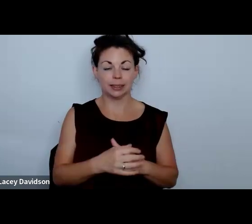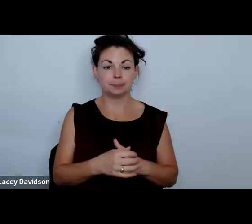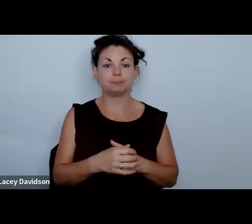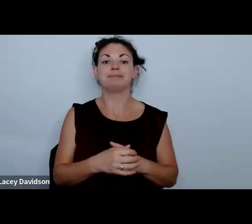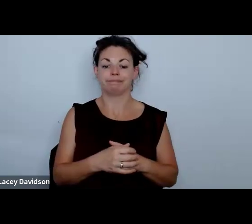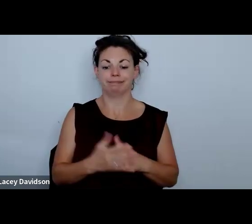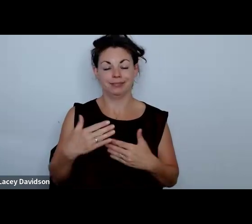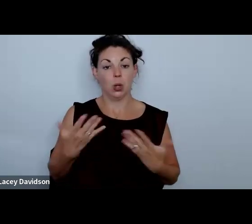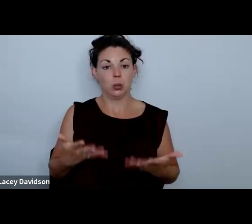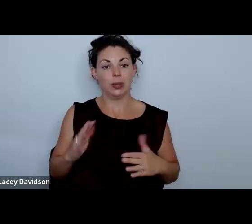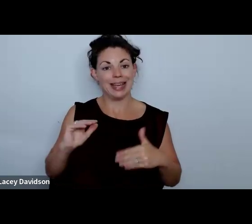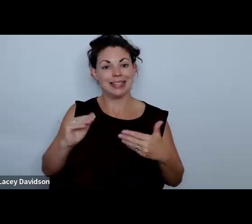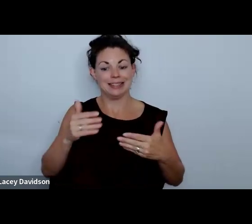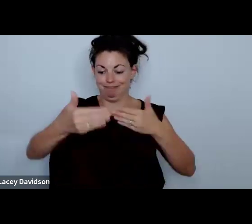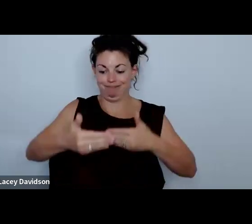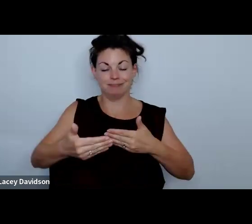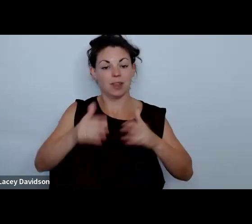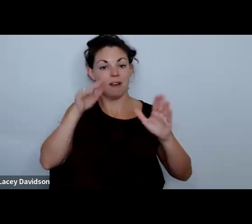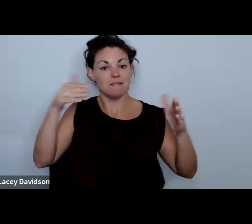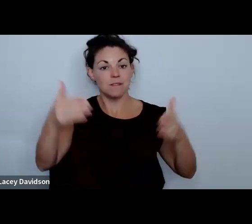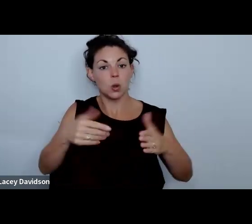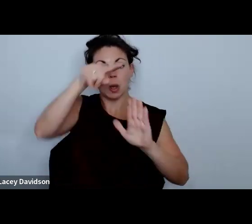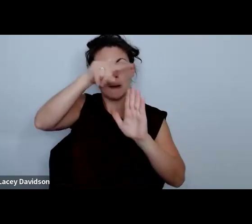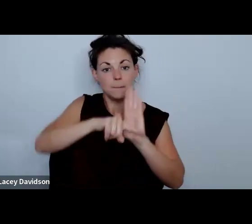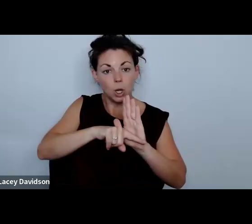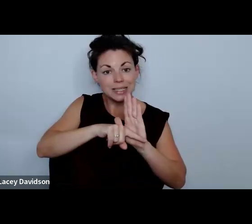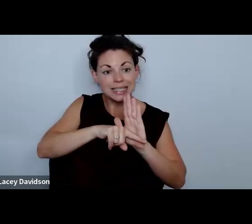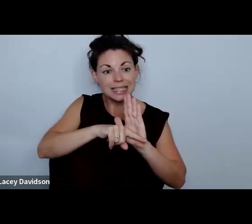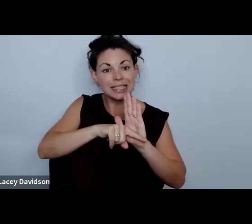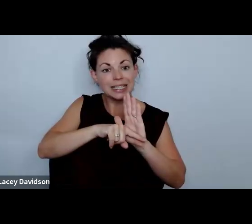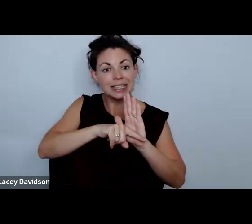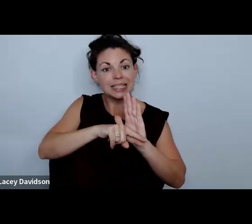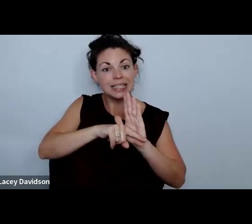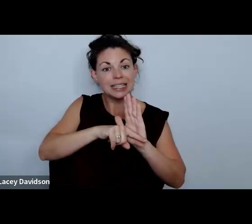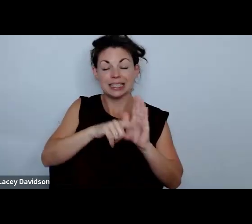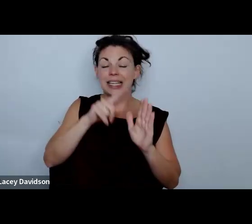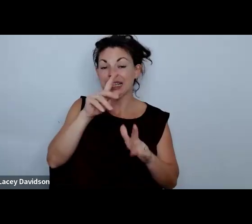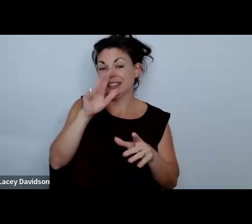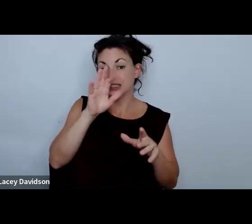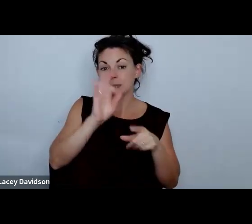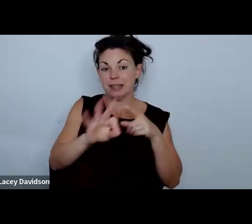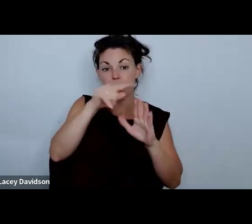a career in policy as well as different policy areas that our panelists are working on that